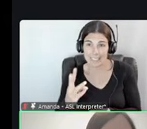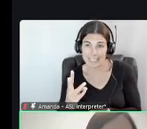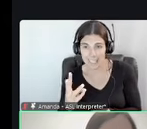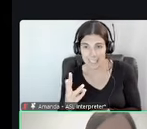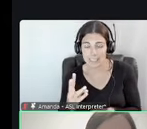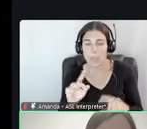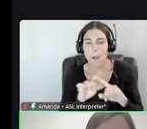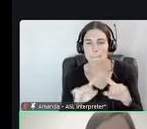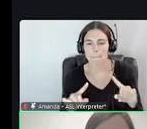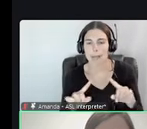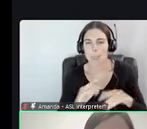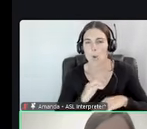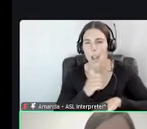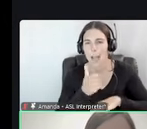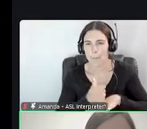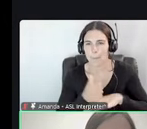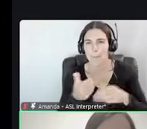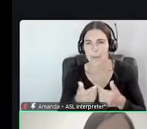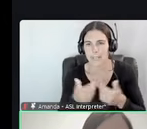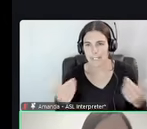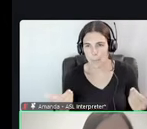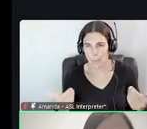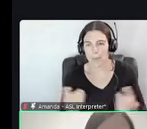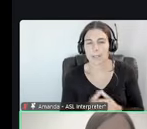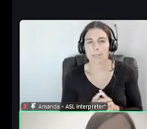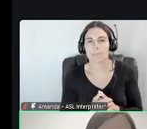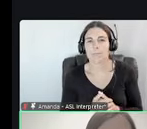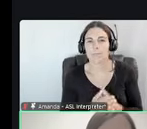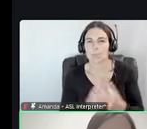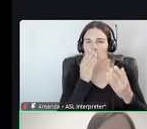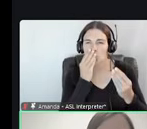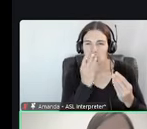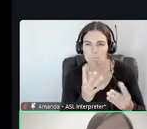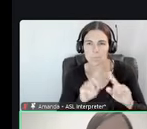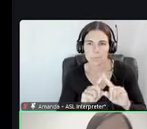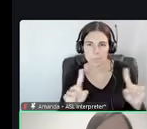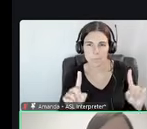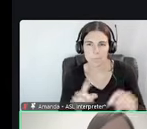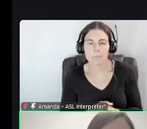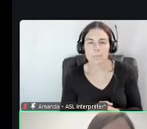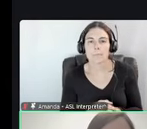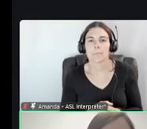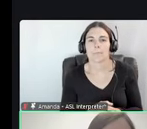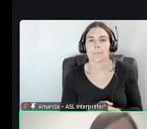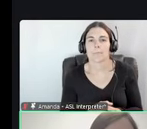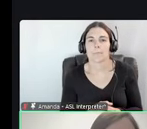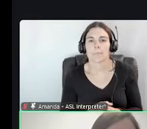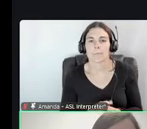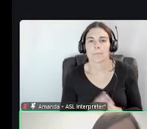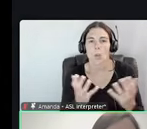are implemented se separately. So just wanting to note that. So I want to transition just a little